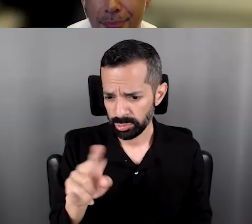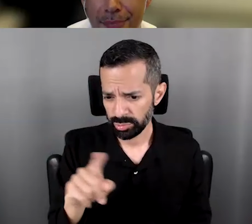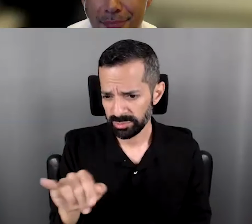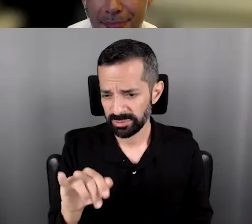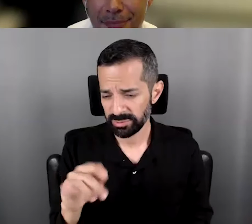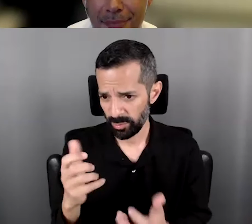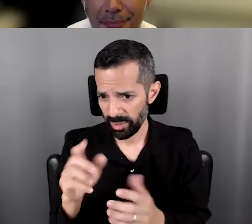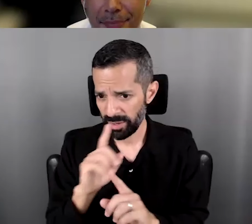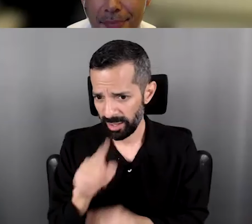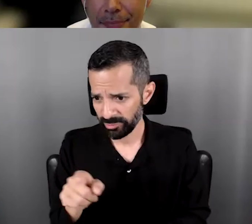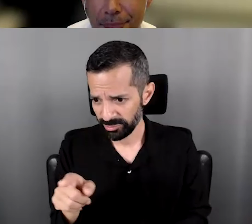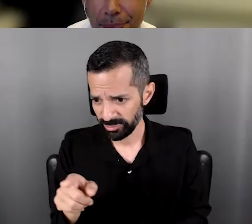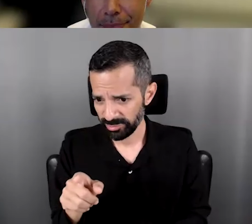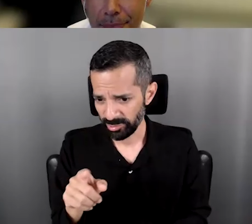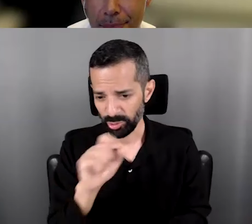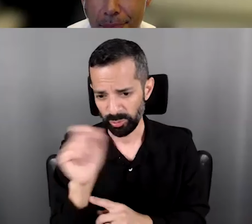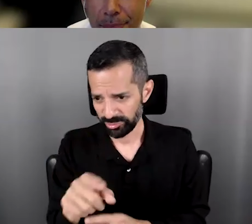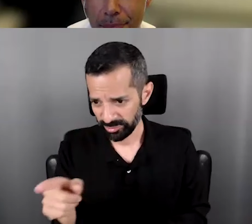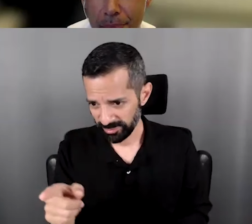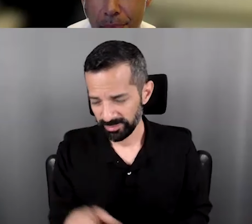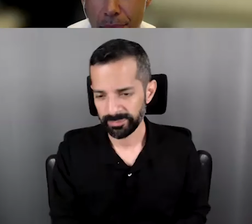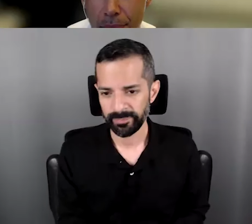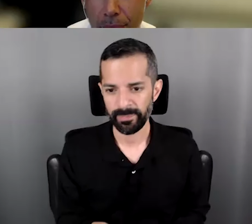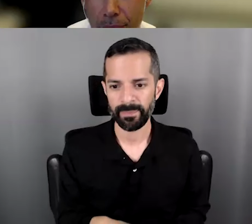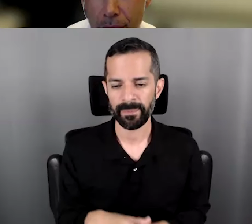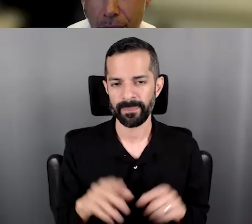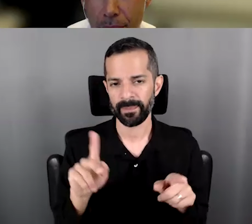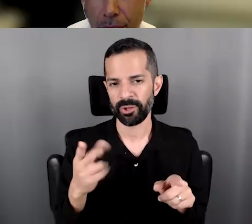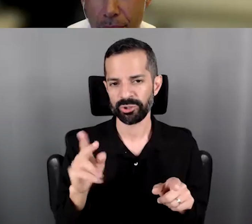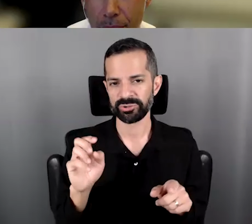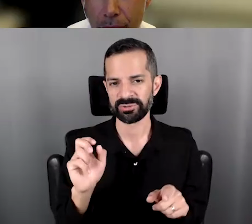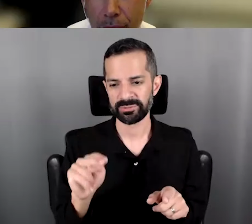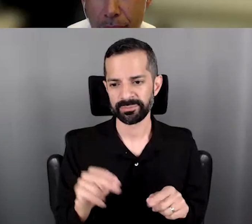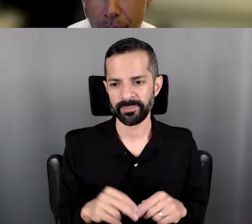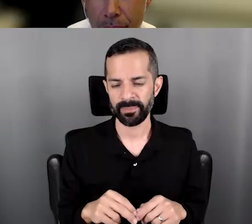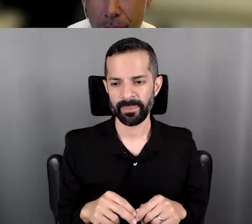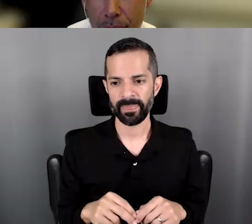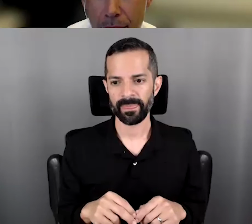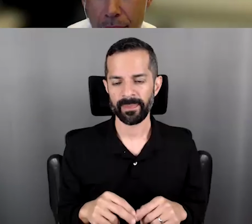So, program review. I'm trying to find my answer really quickly. So. Okay.